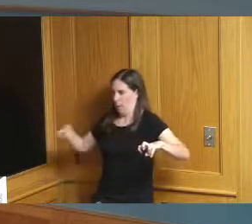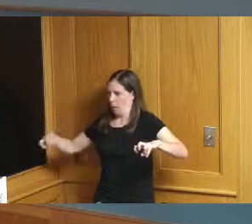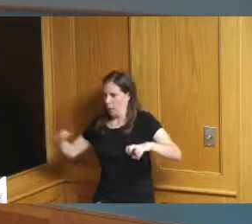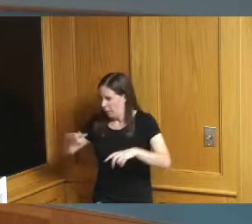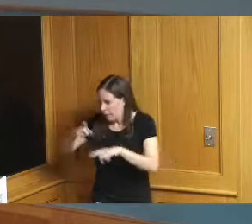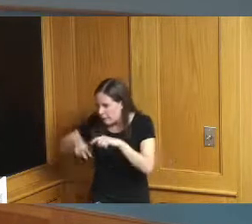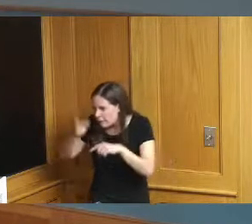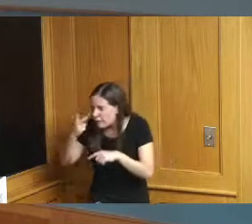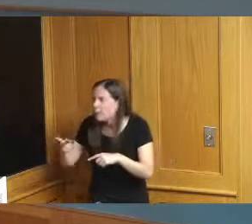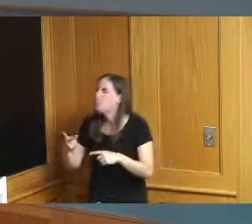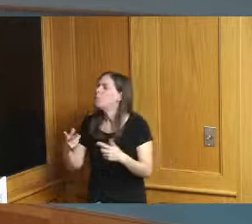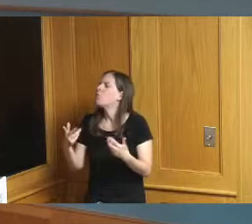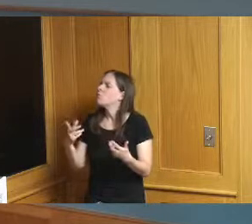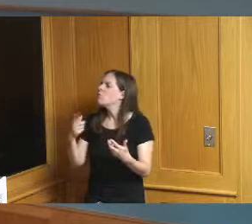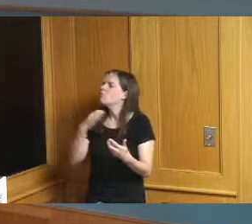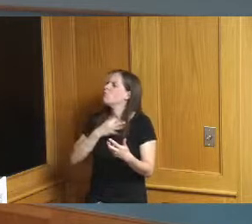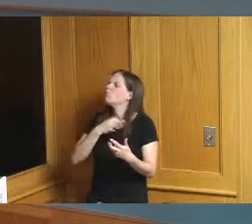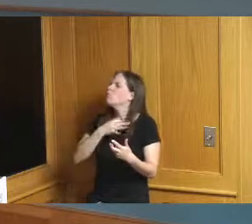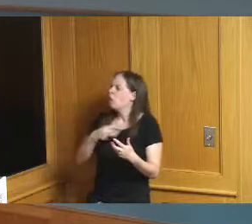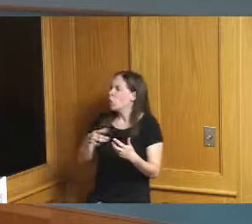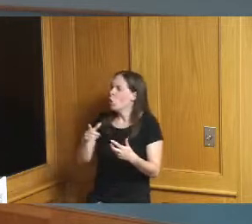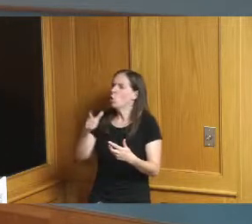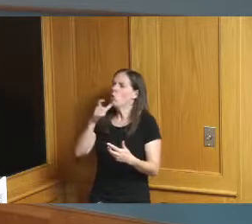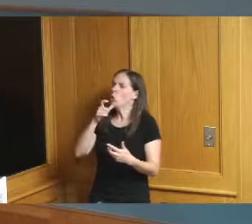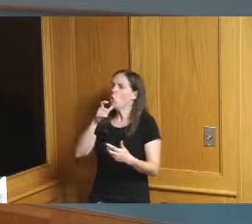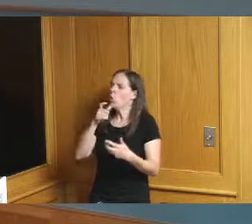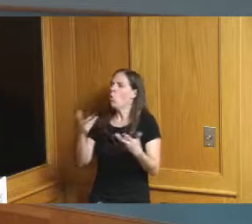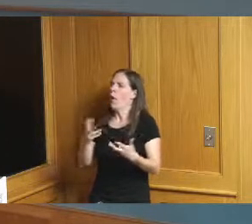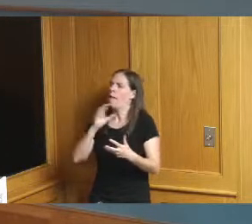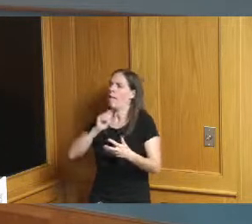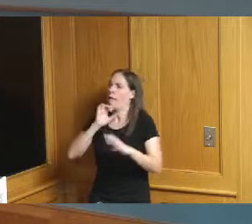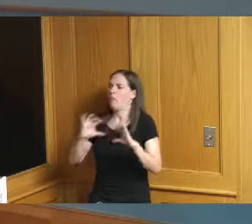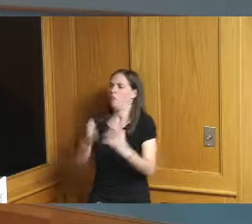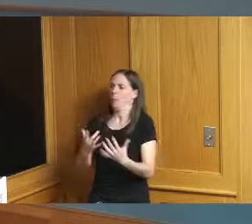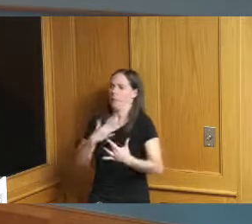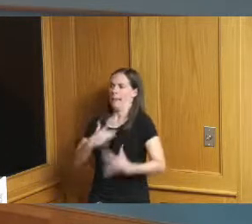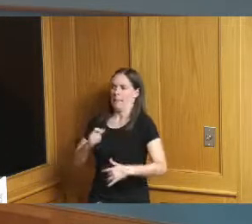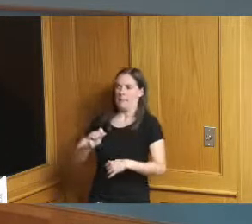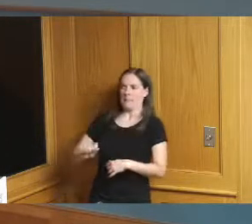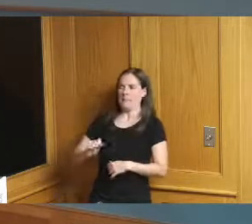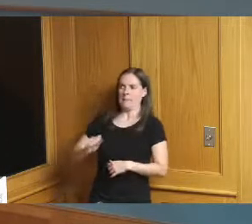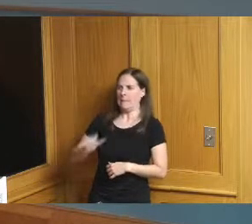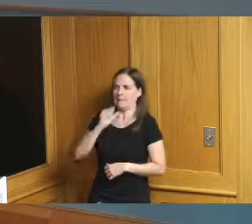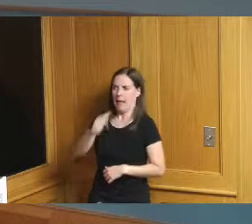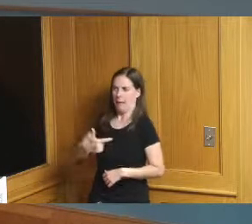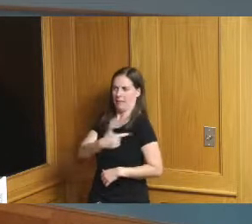the most difficulty with in getting the vaccine you know really it's just slow all around so